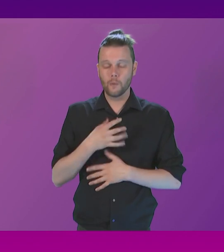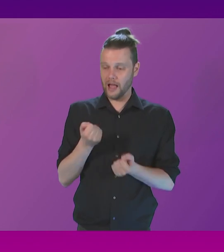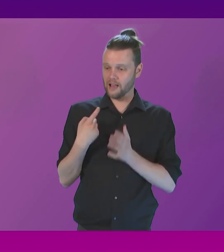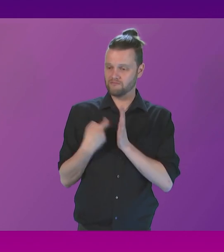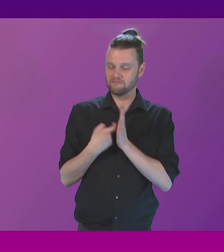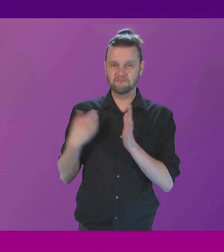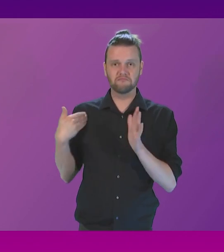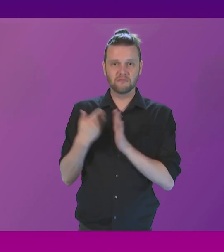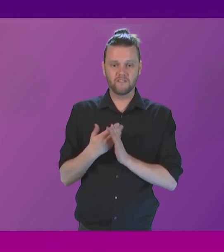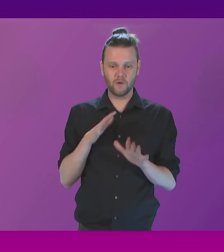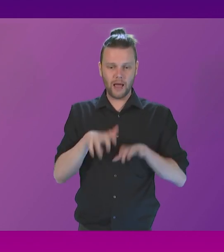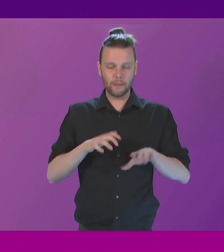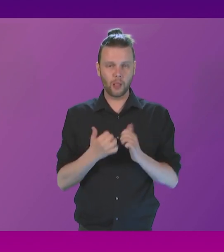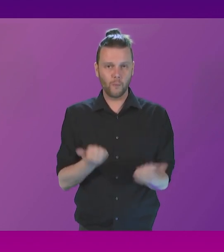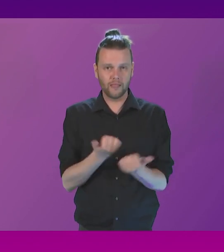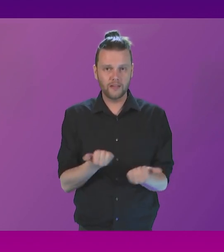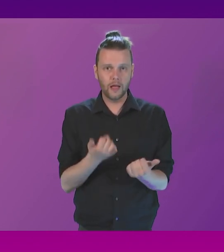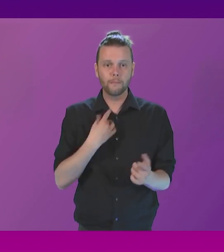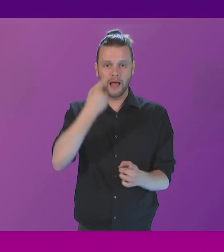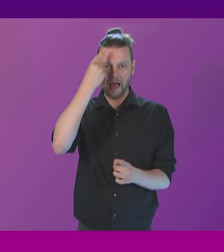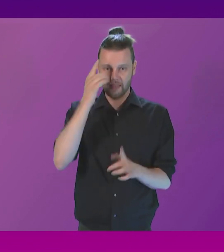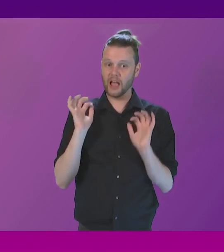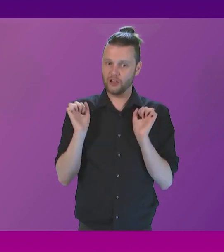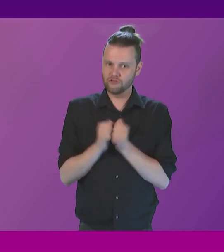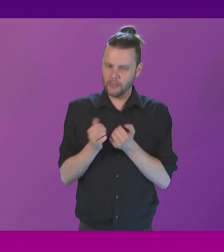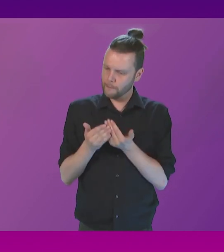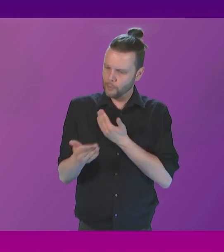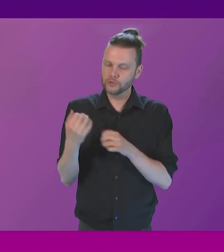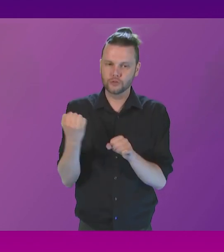it comes to animal welfare, but I agree that there is further for us to go. I will look at